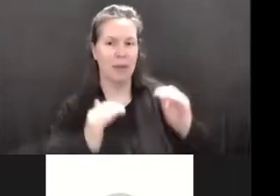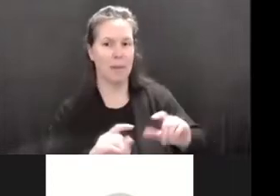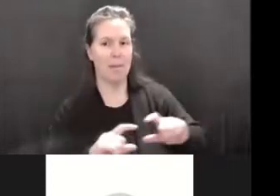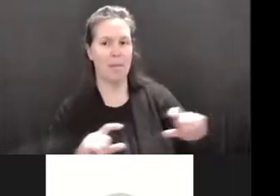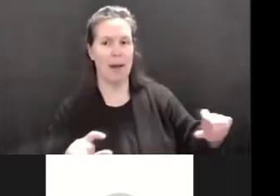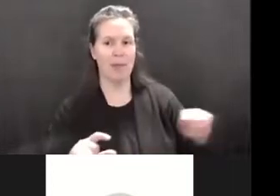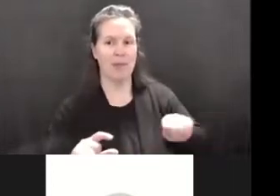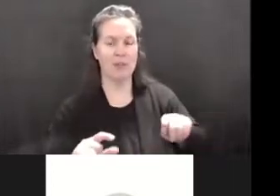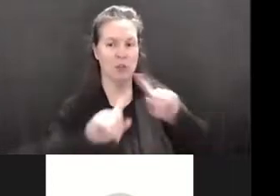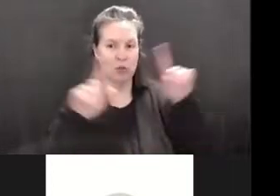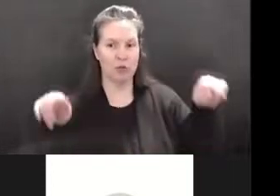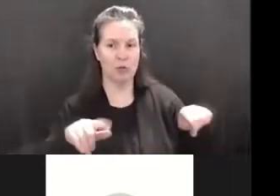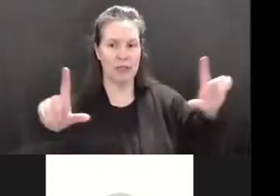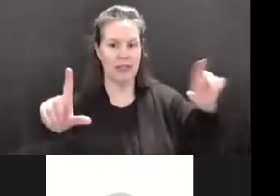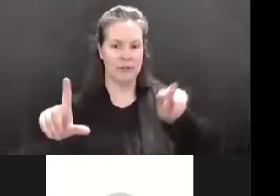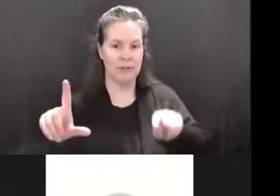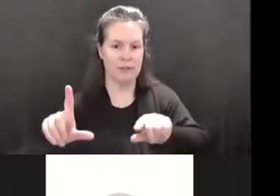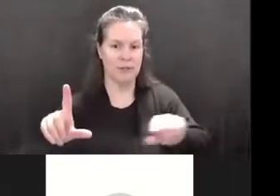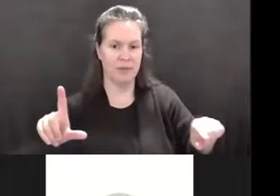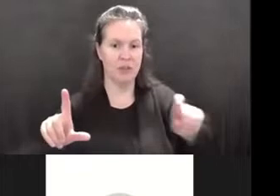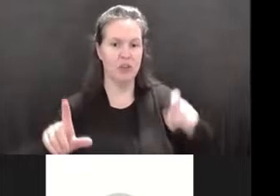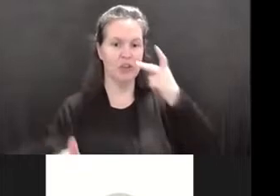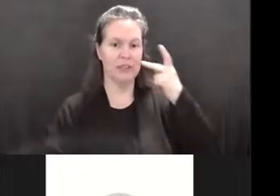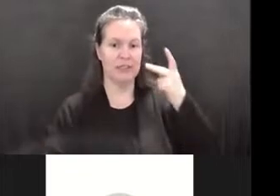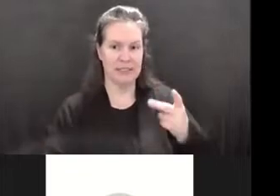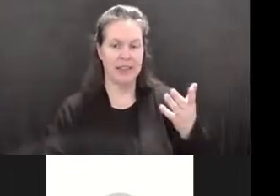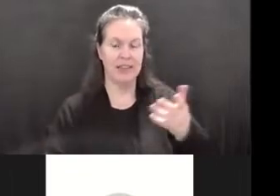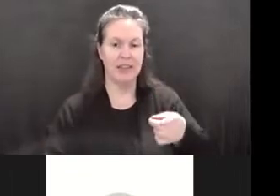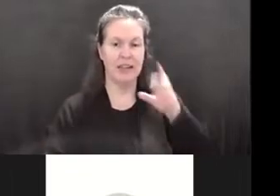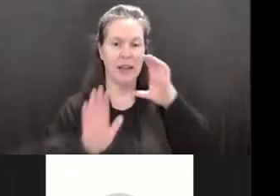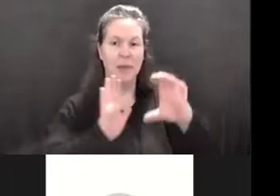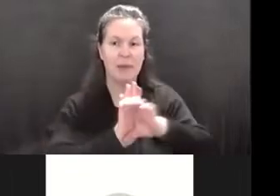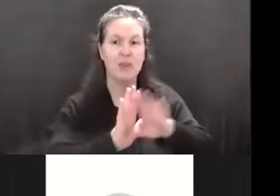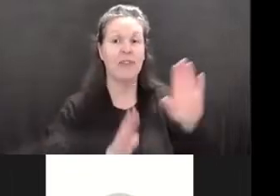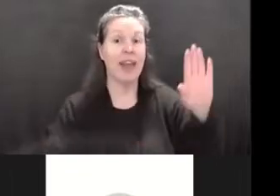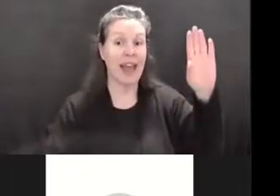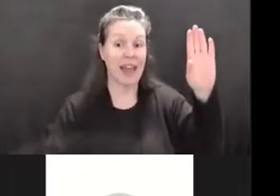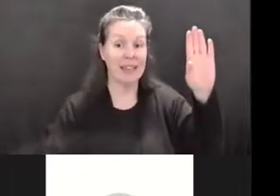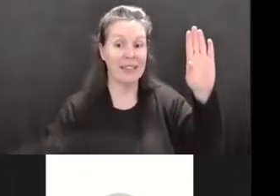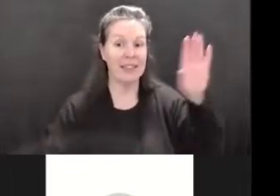that you're viewing, what you should see, is a picture of a hand where you could raise your hand.